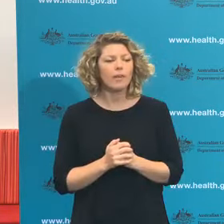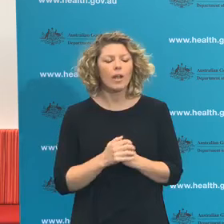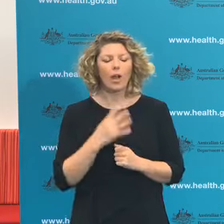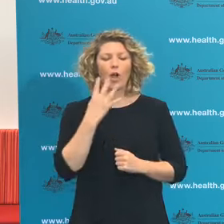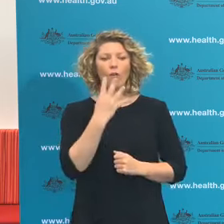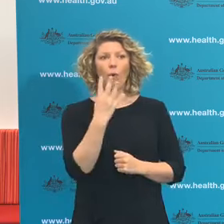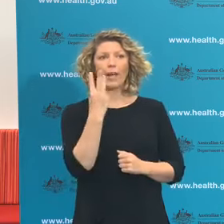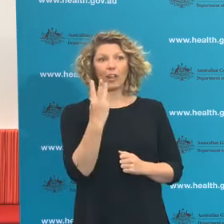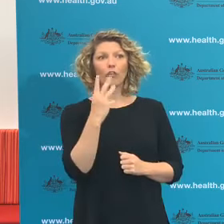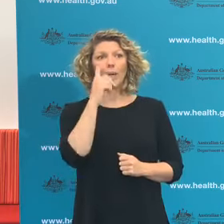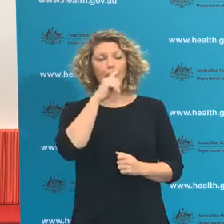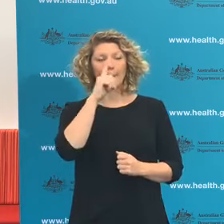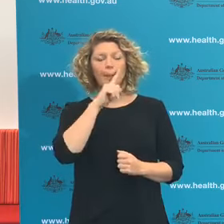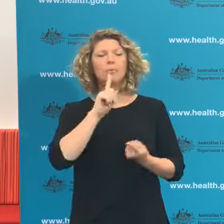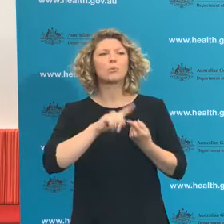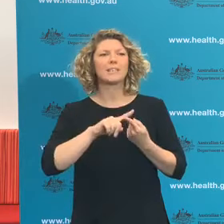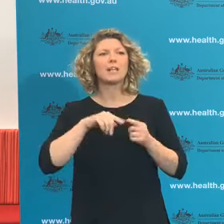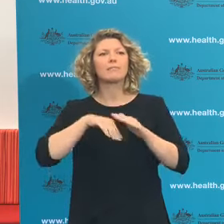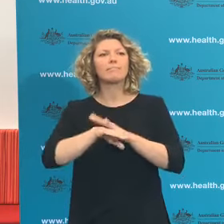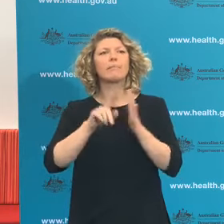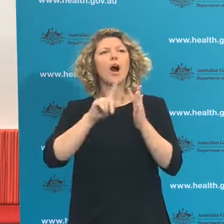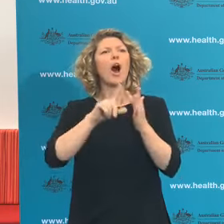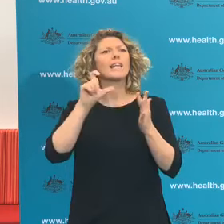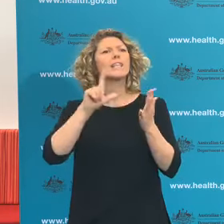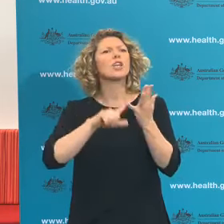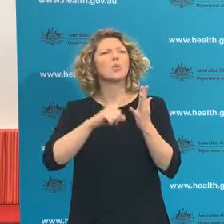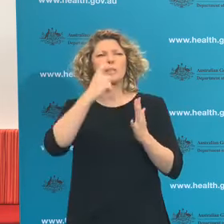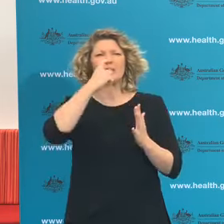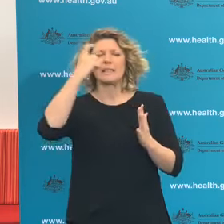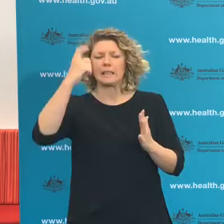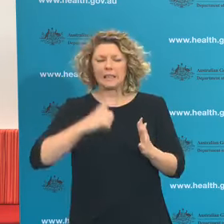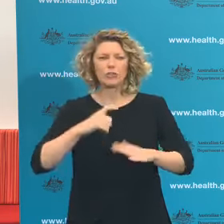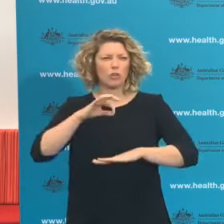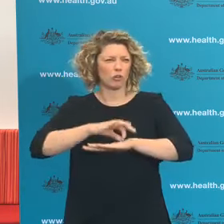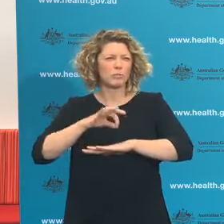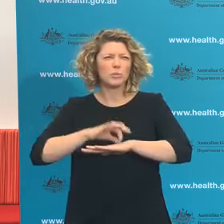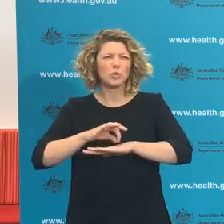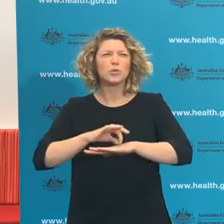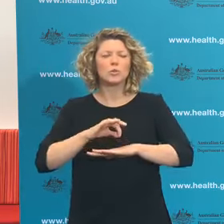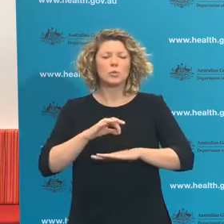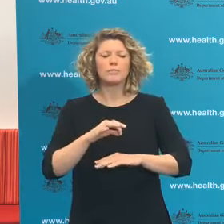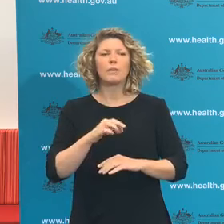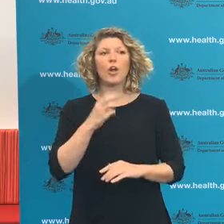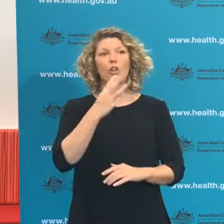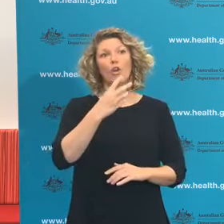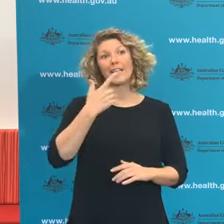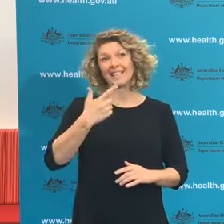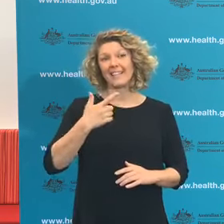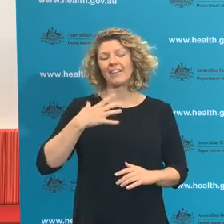people still in intensive care and 27 people currently receiving support from